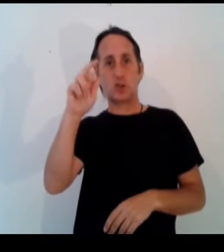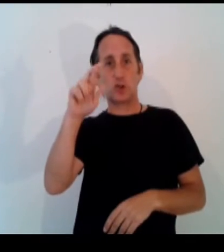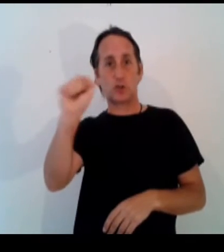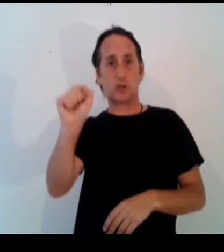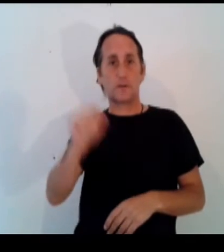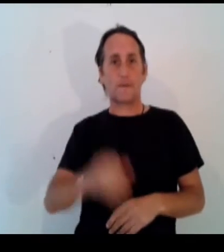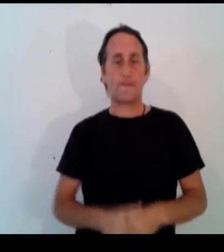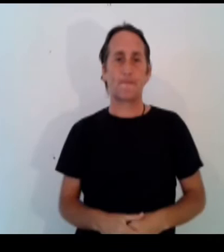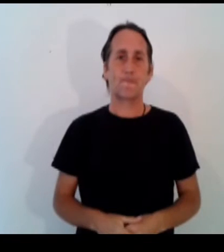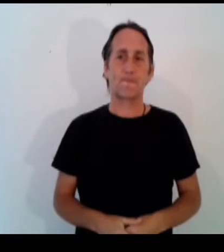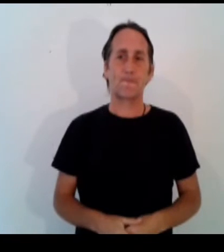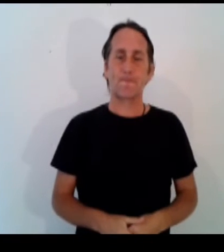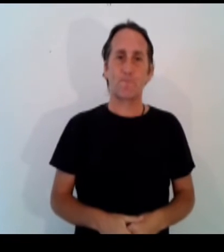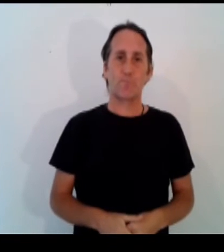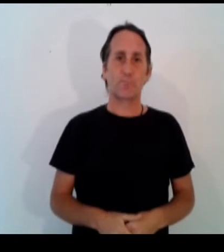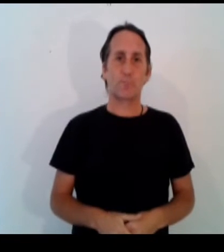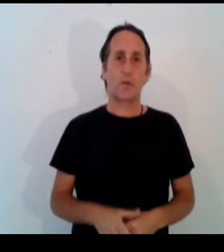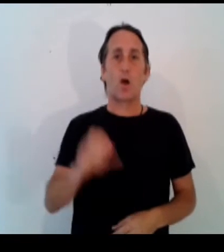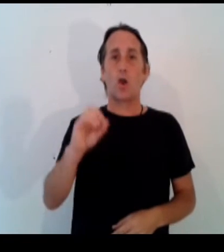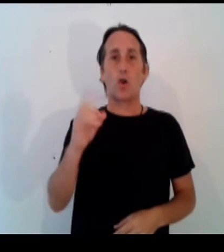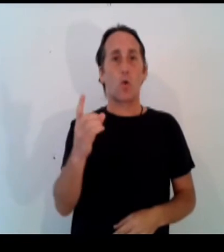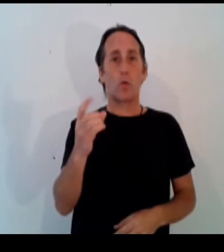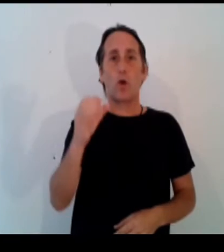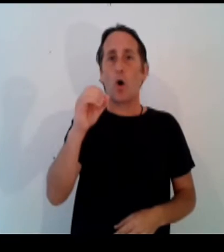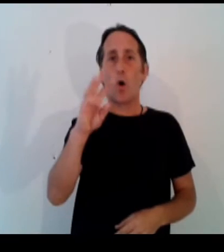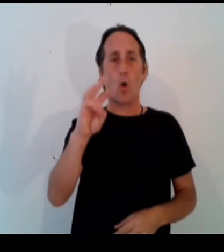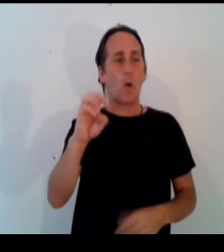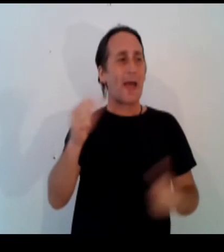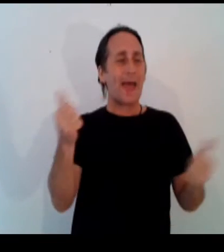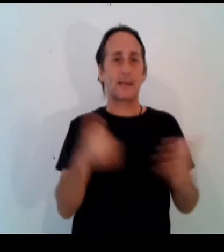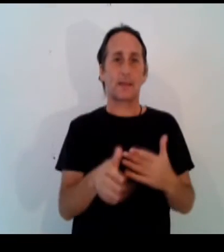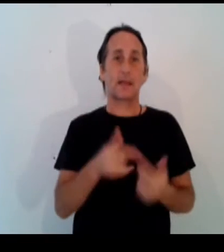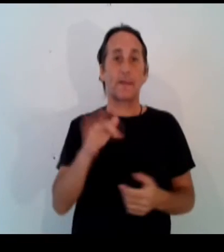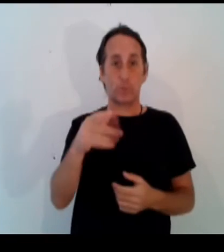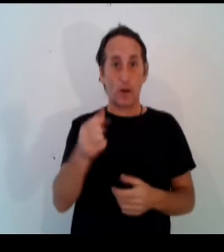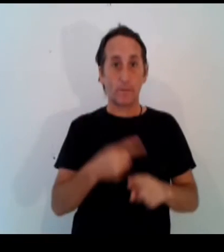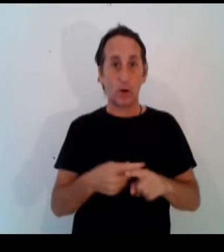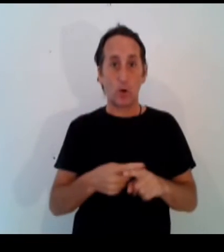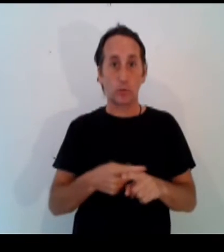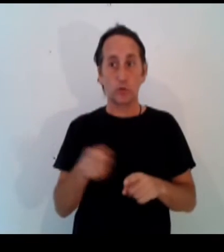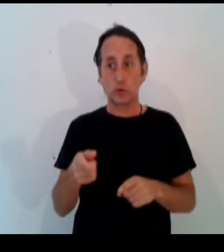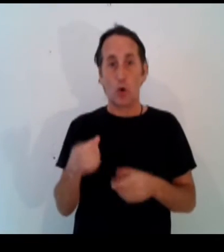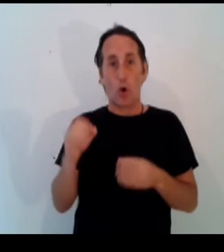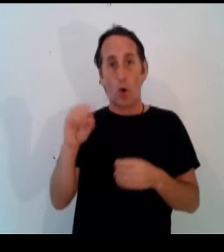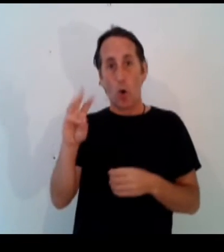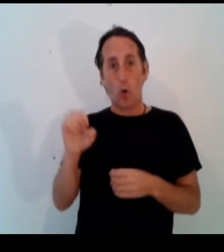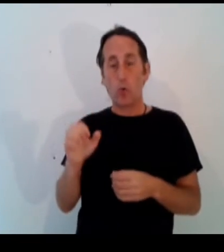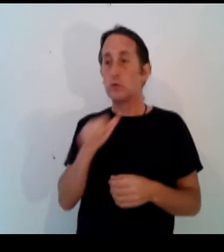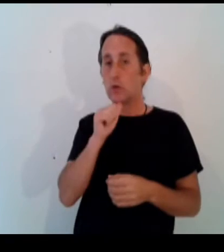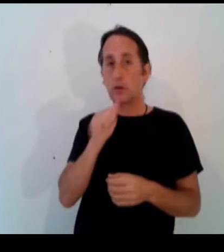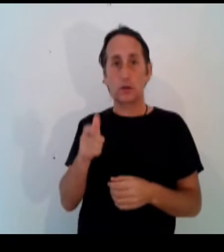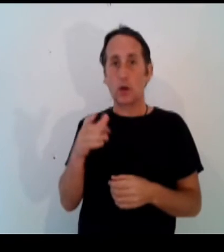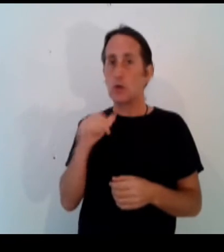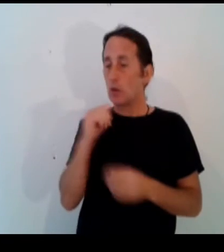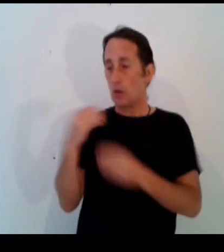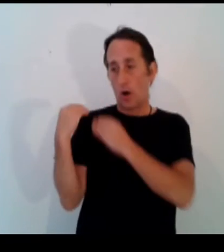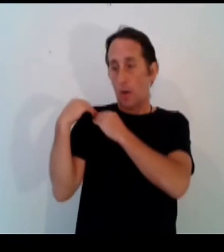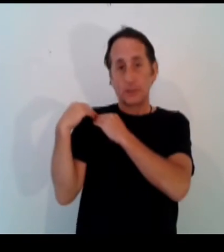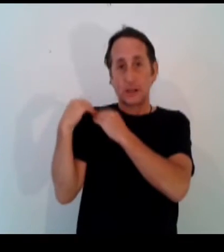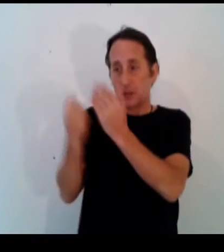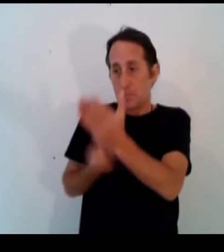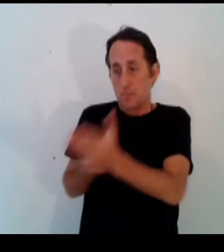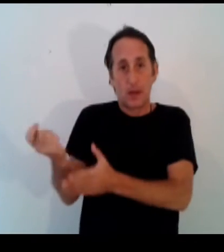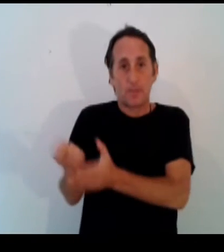So nobody owes anything, if you have a loan you don't owe anything, you have no obligation to pay it back.